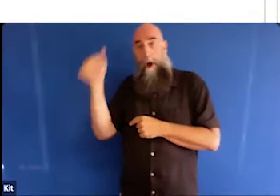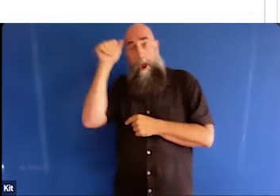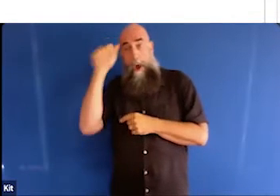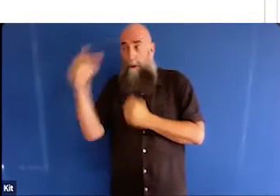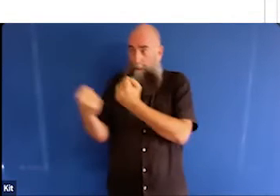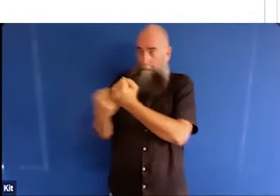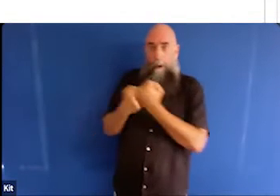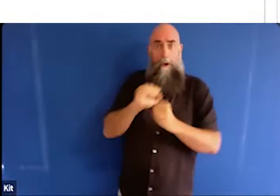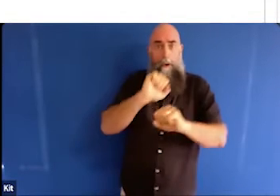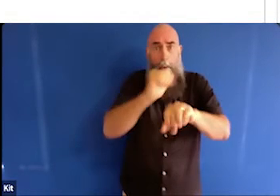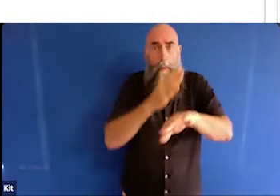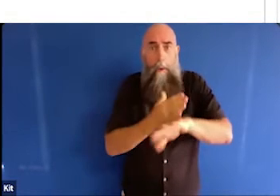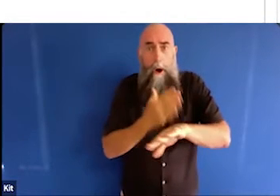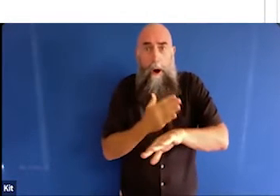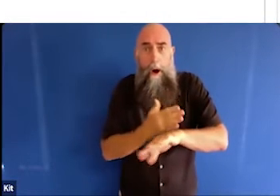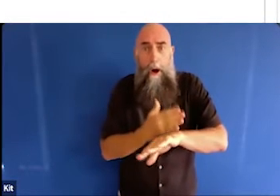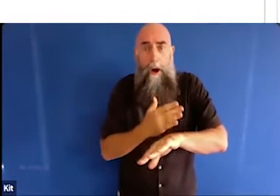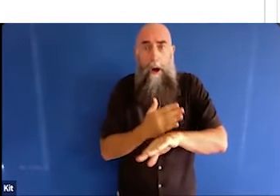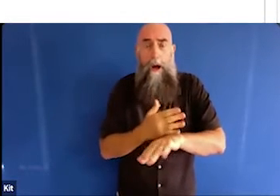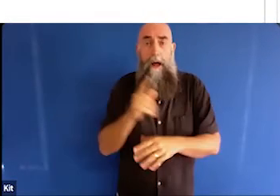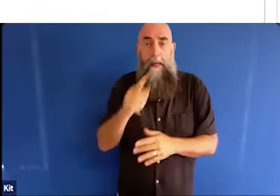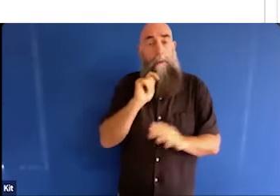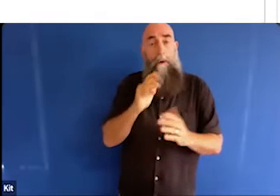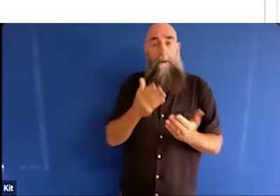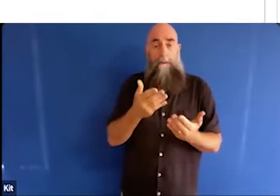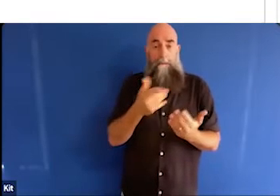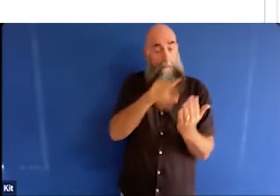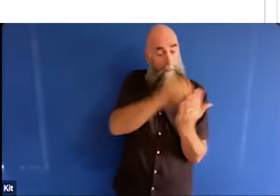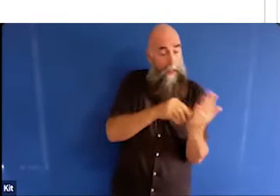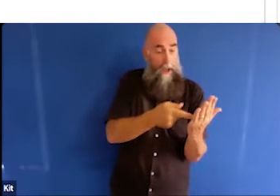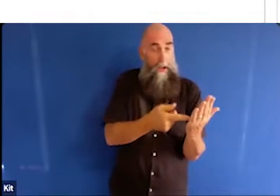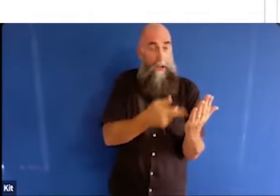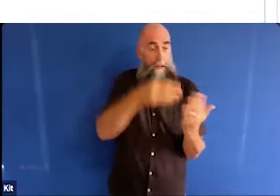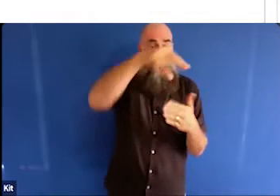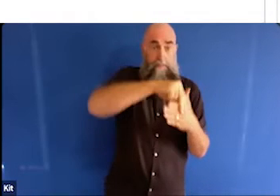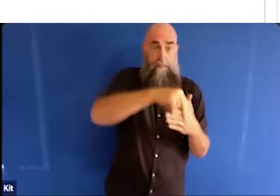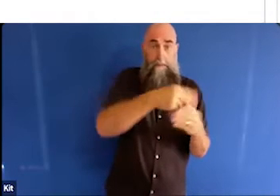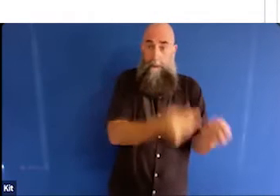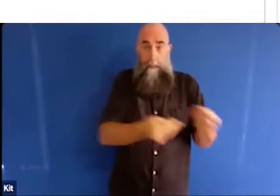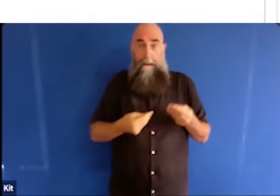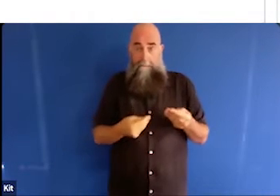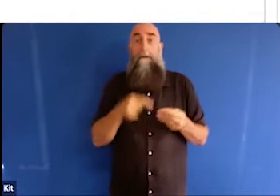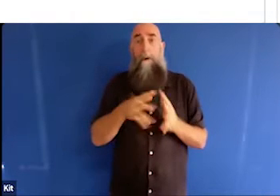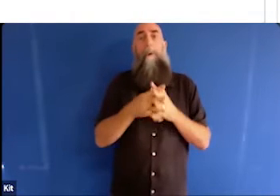will provide more confidence that you'll be able to make something wonderful with this investment.